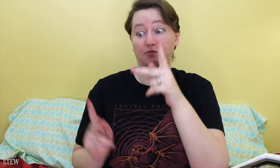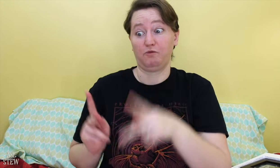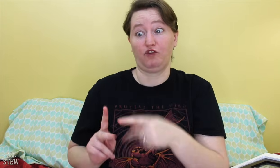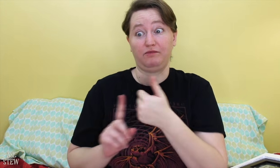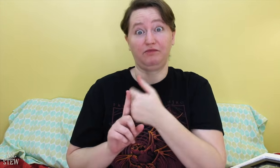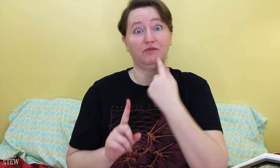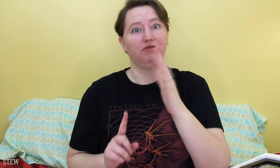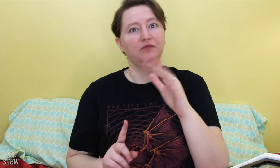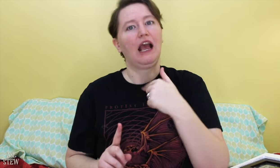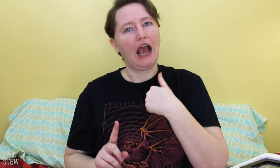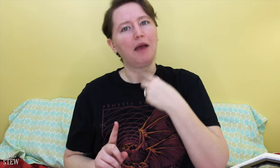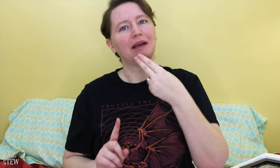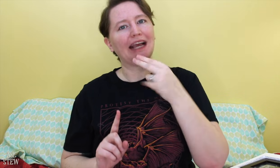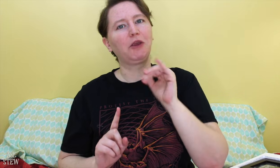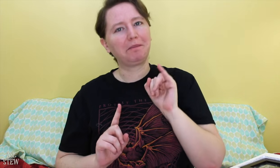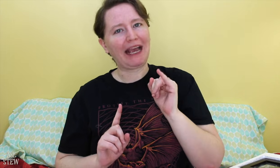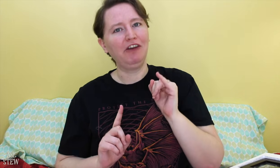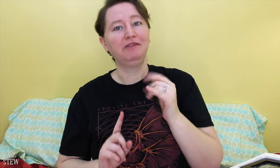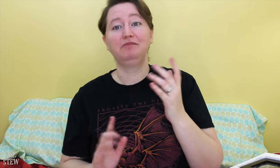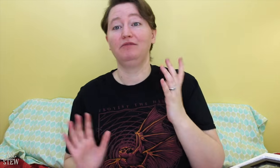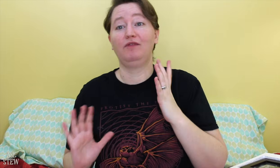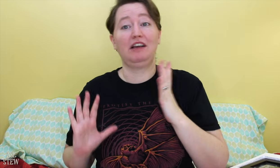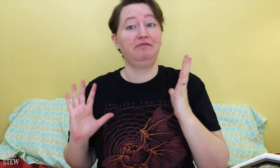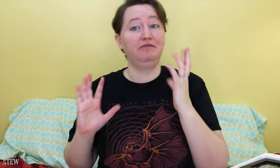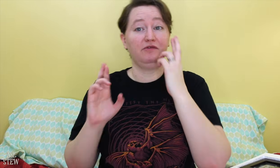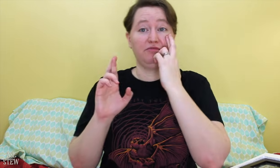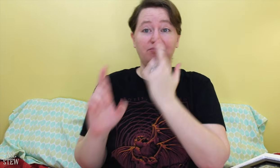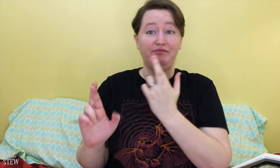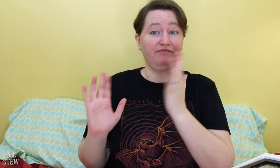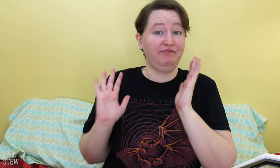Now if a person themselves